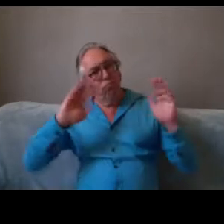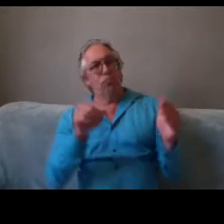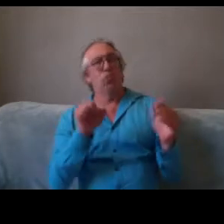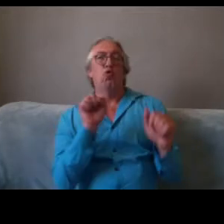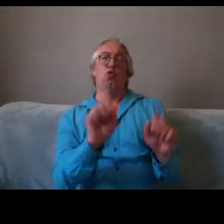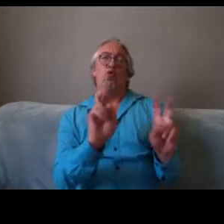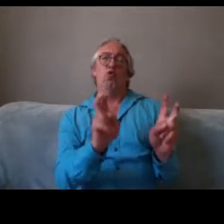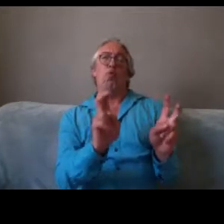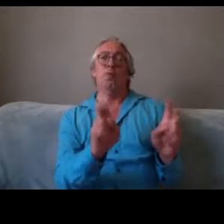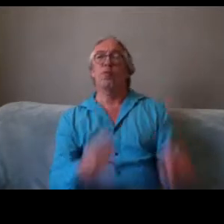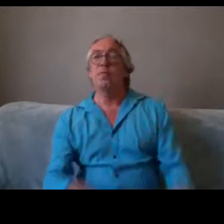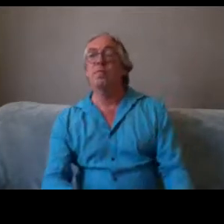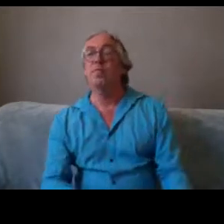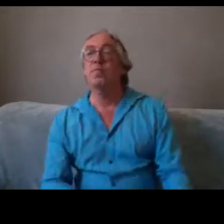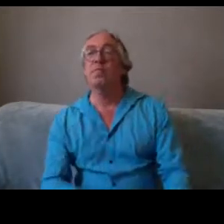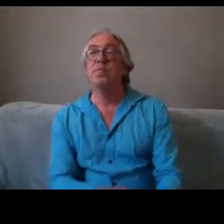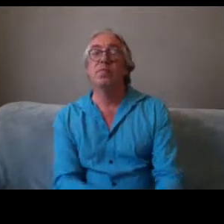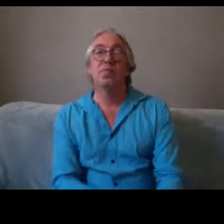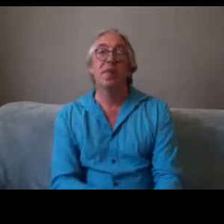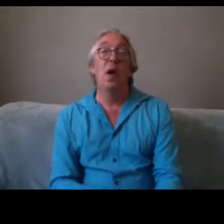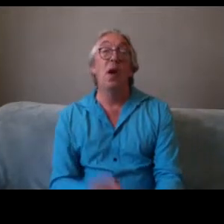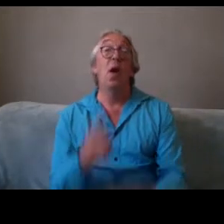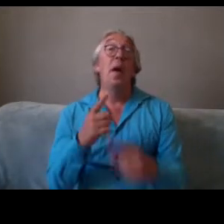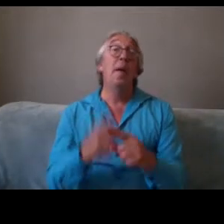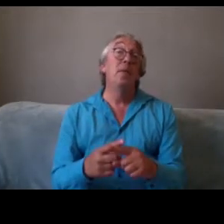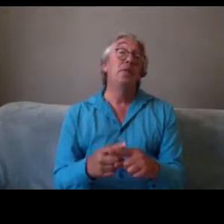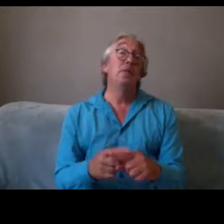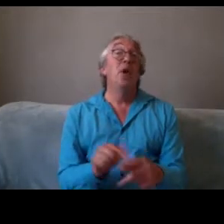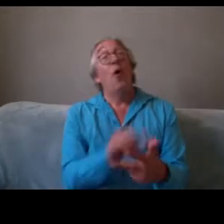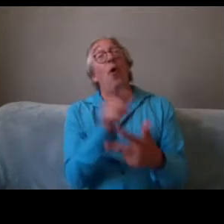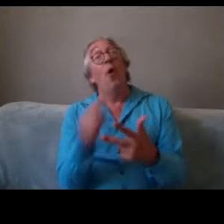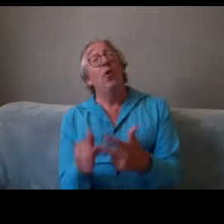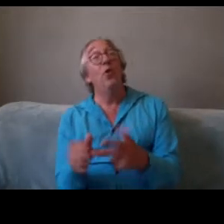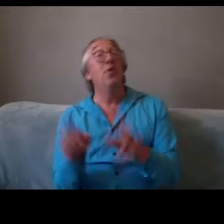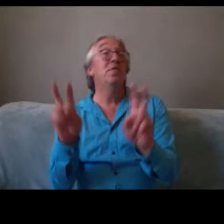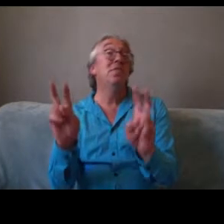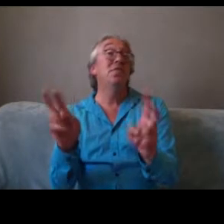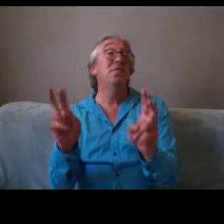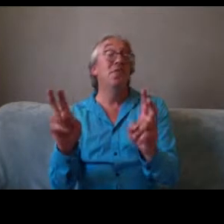and about the accessible information and services available.